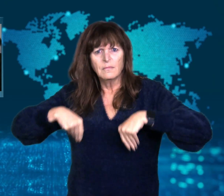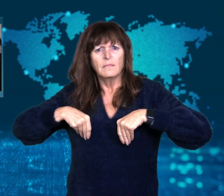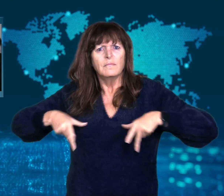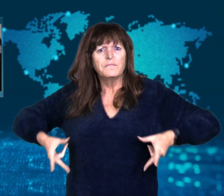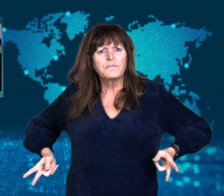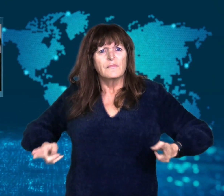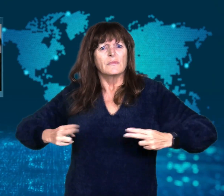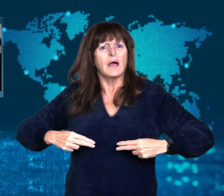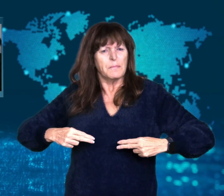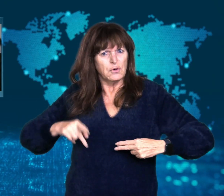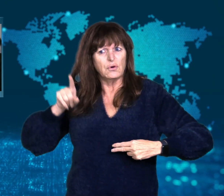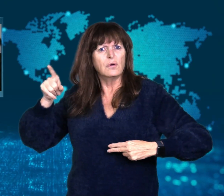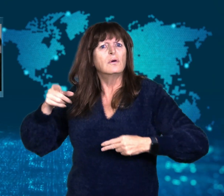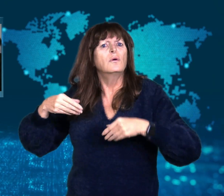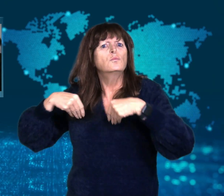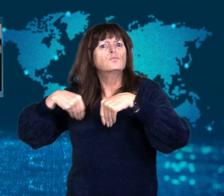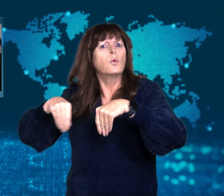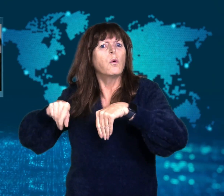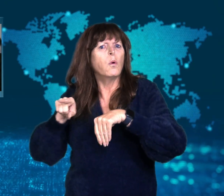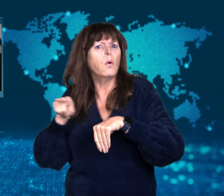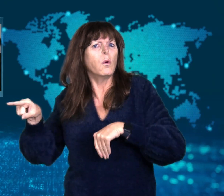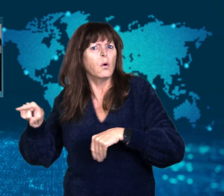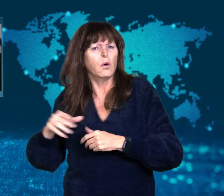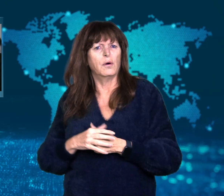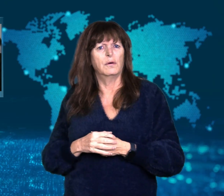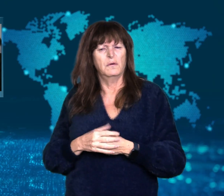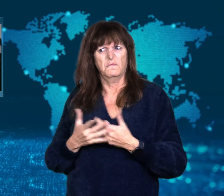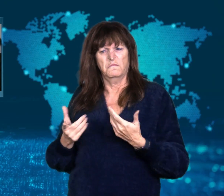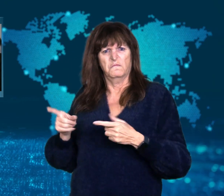buying diapers in a local store.